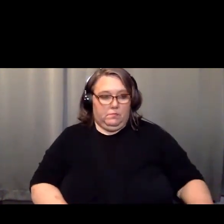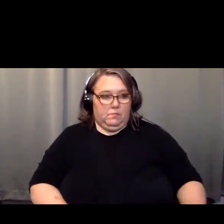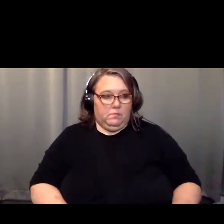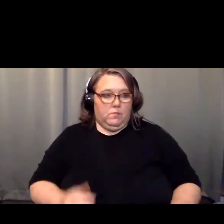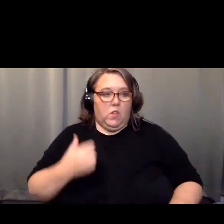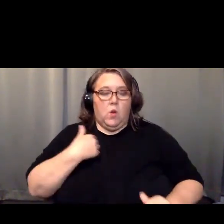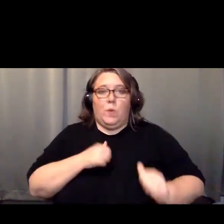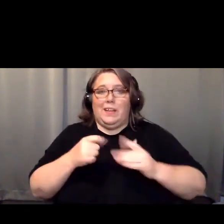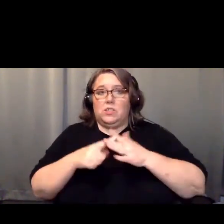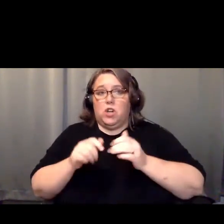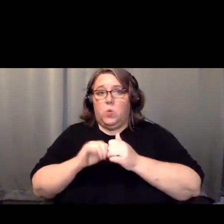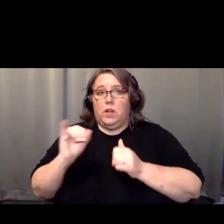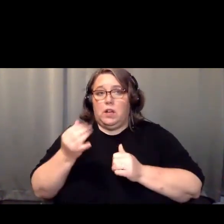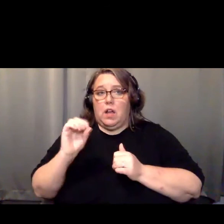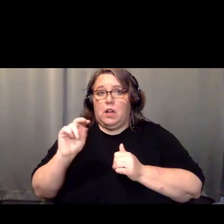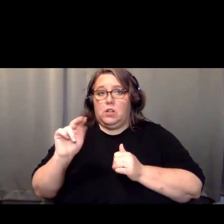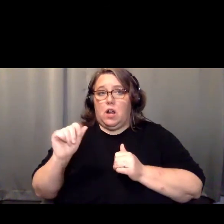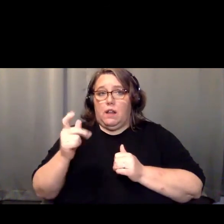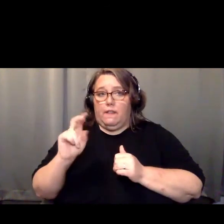if nobody else has any questions.